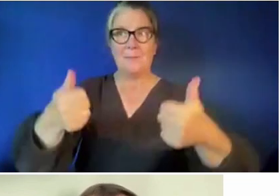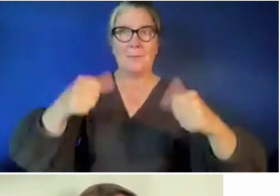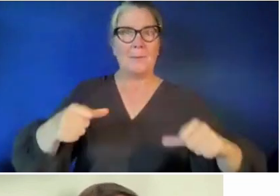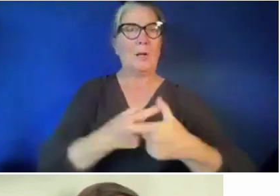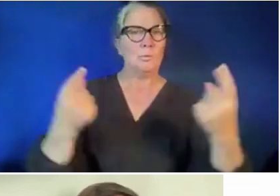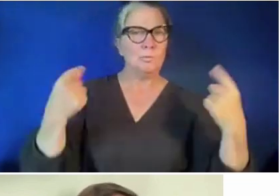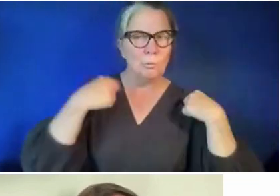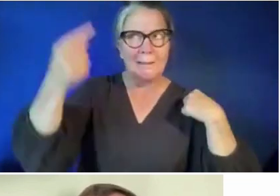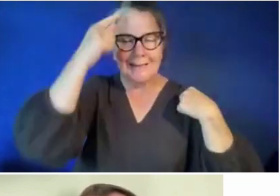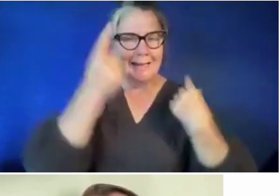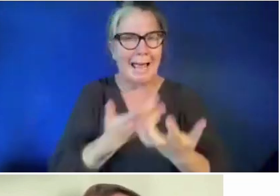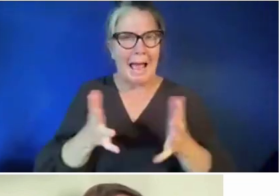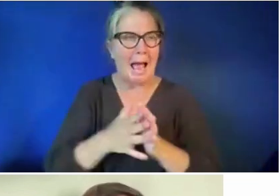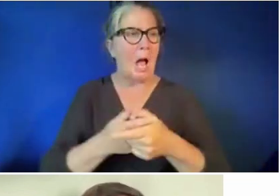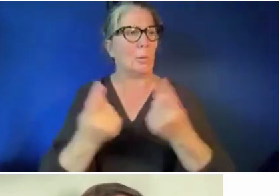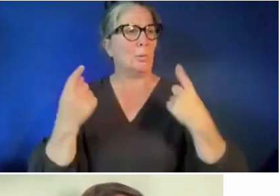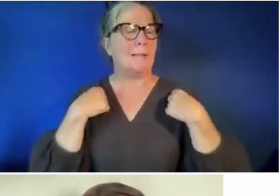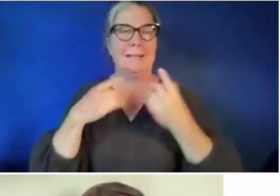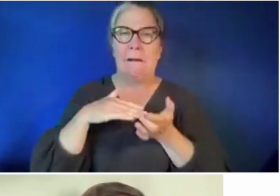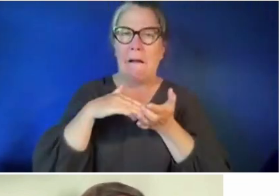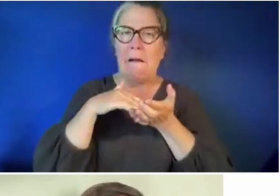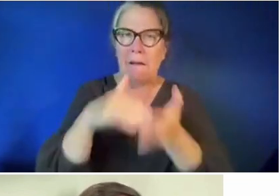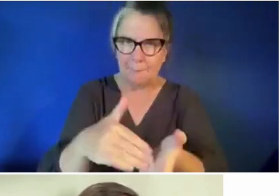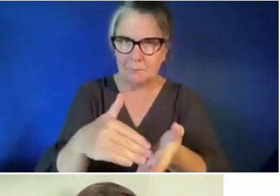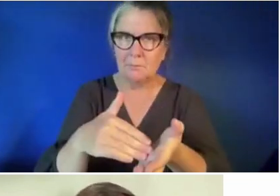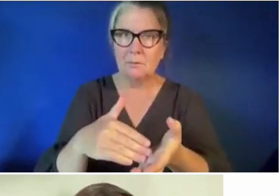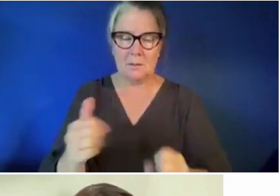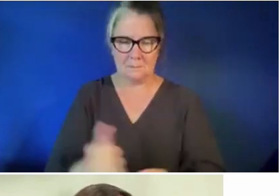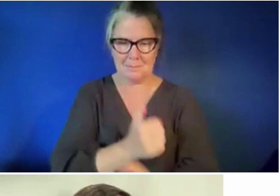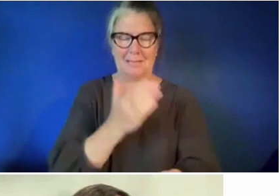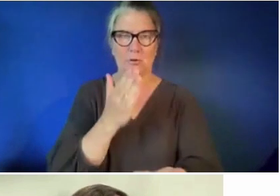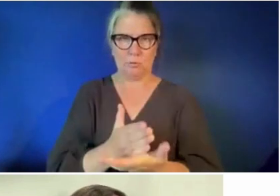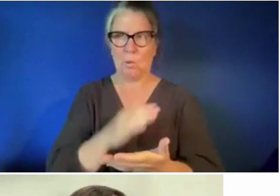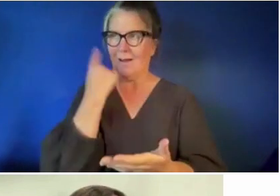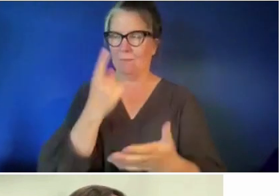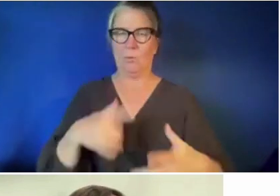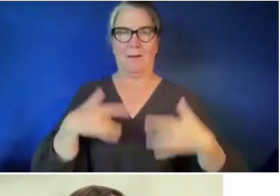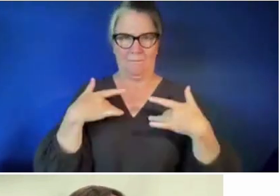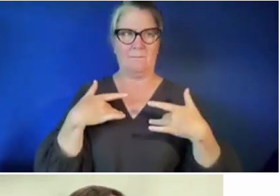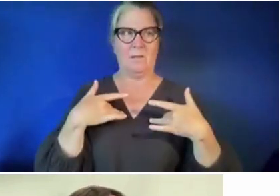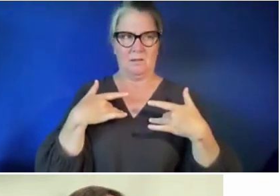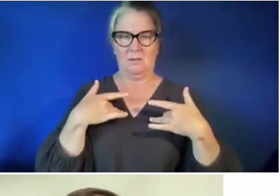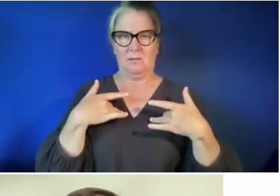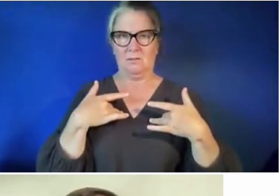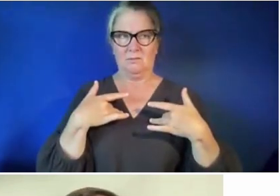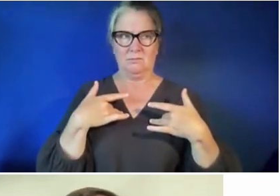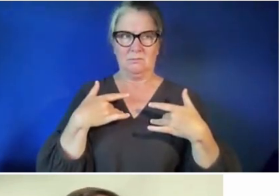or the organisation needs, but still find that balance for the individual. I think some of the few,